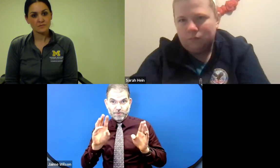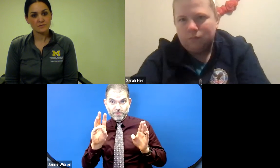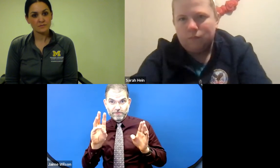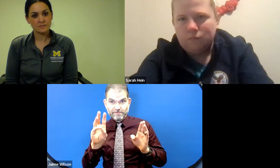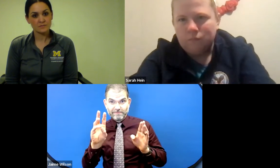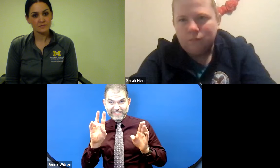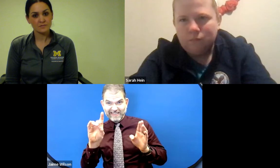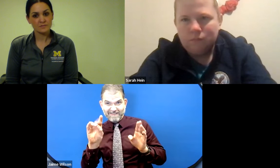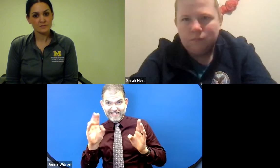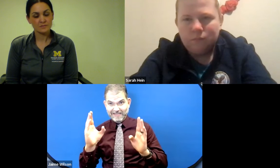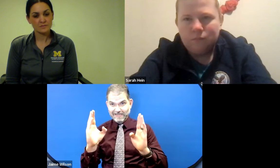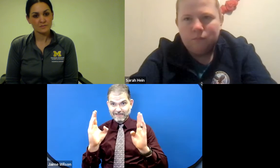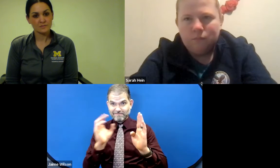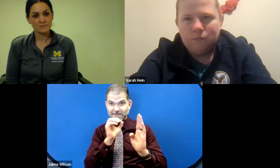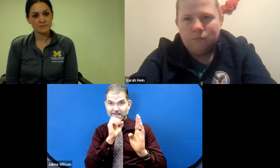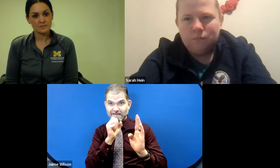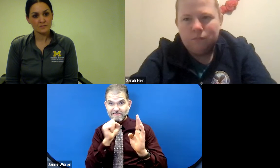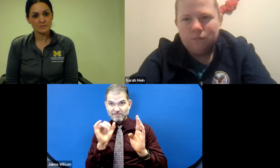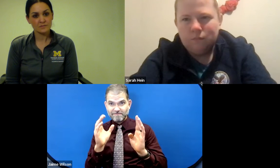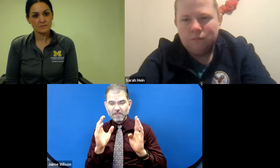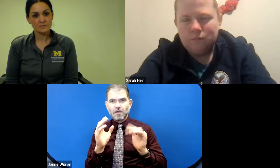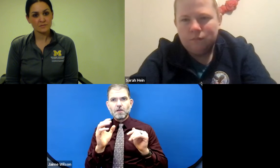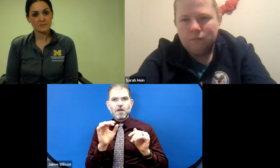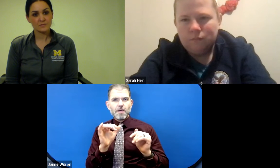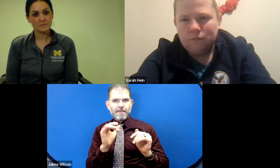ASL Interpreter: We buy dementia, which comes on between 50 and 70 years old.